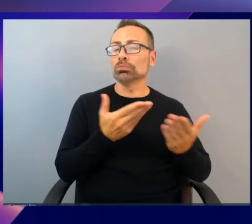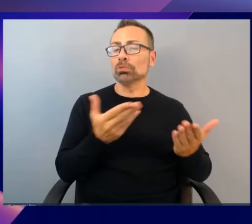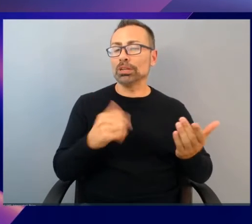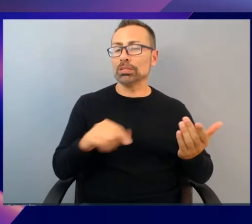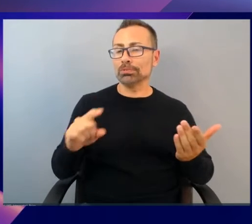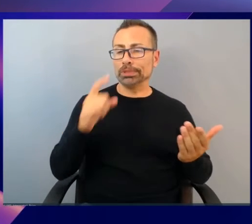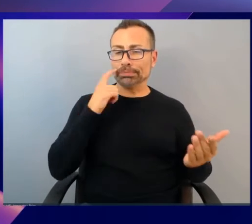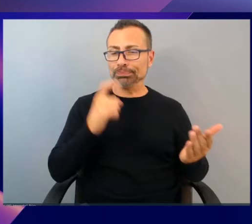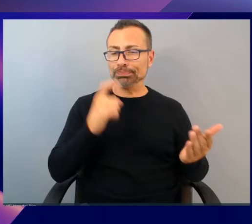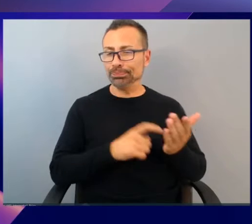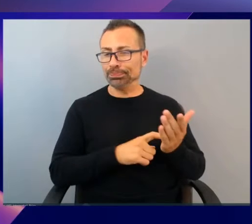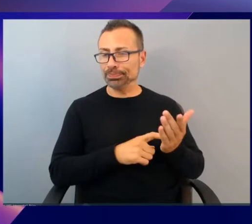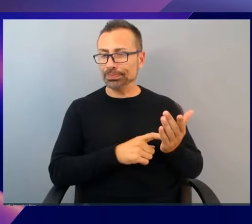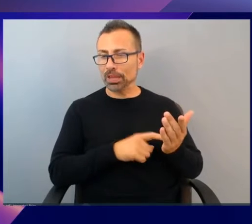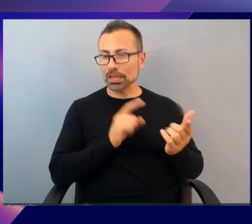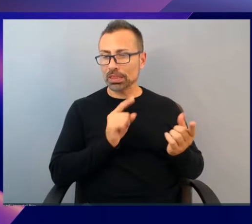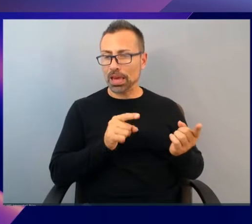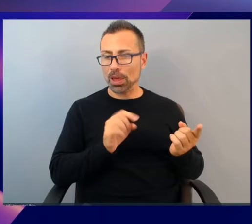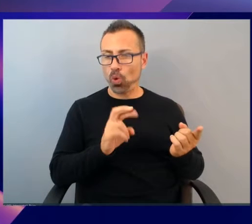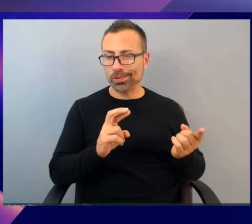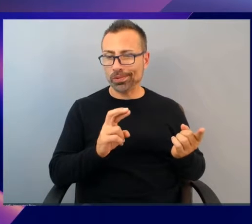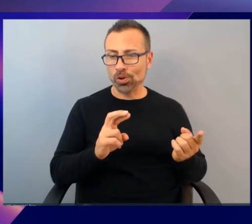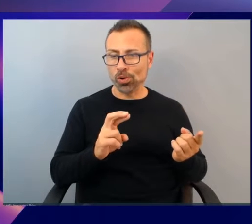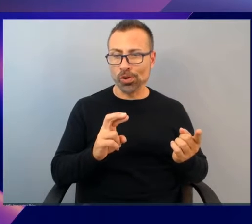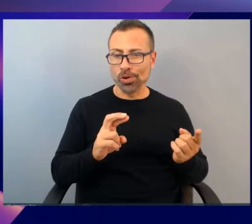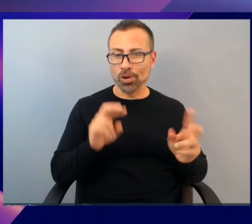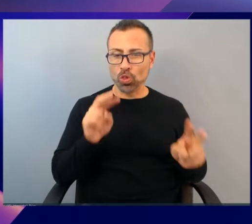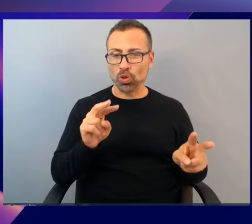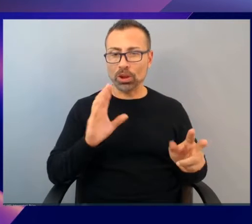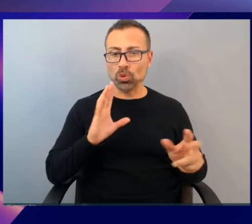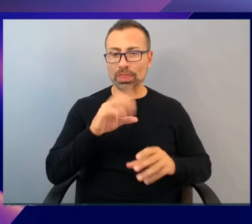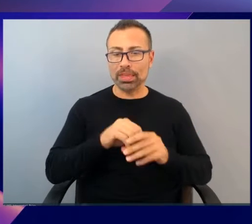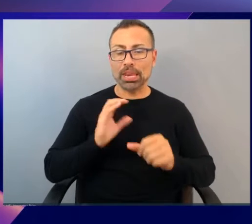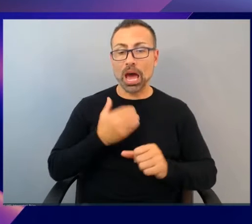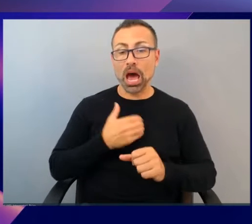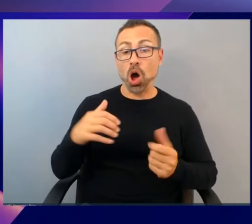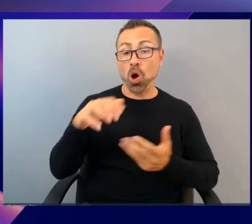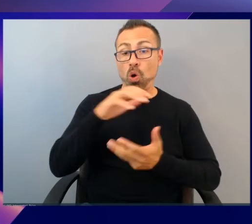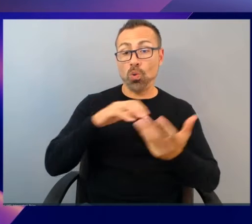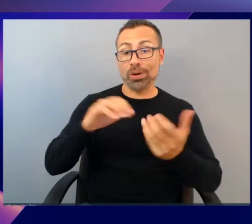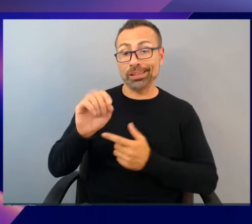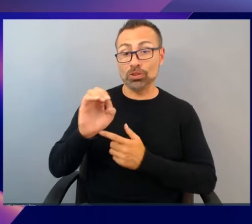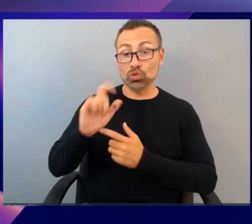or view that in our CloudTrail logs is through using Athena. Right.